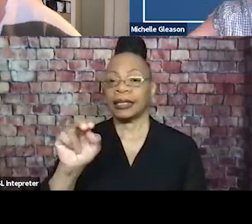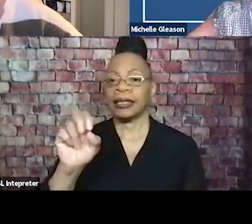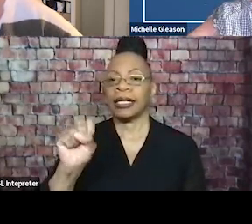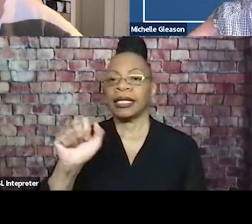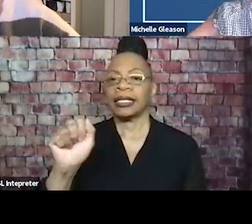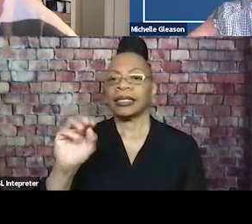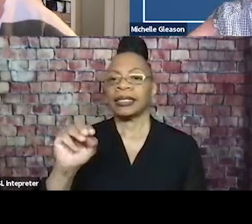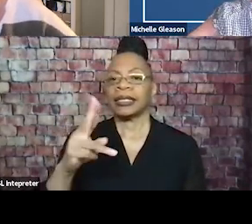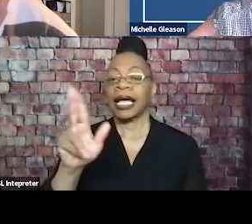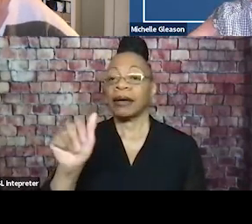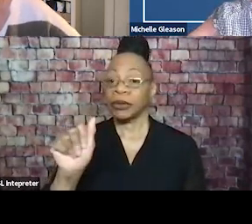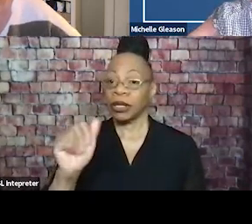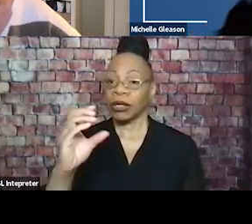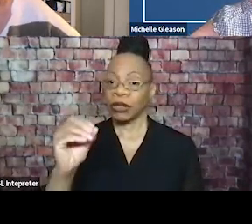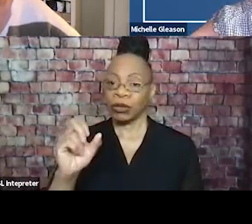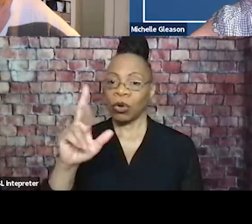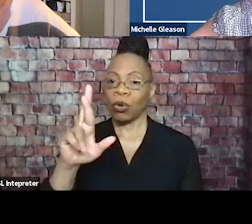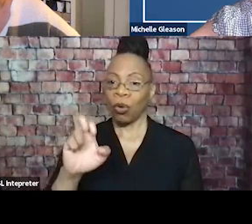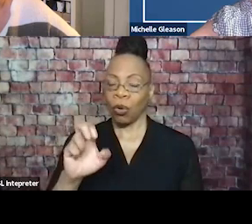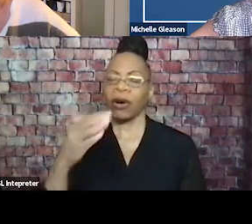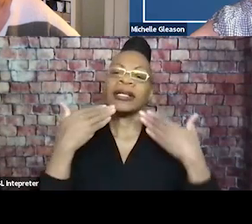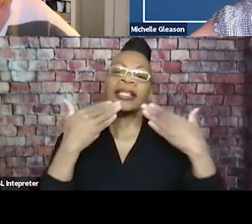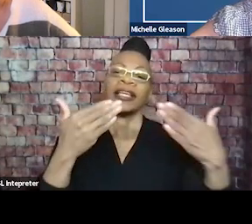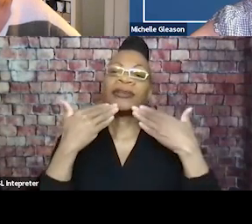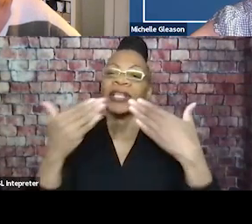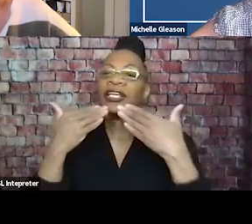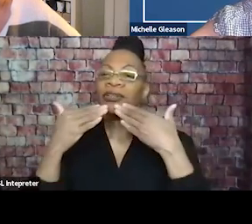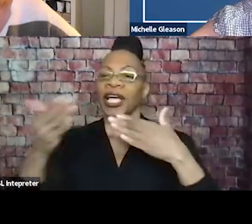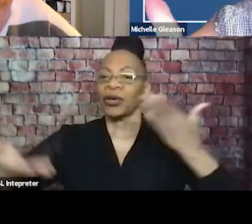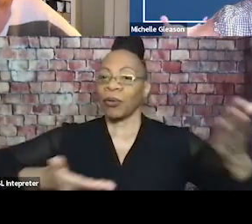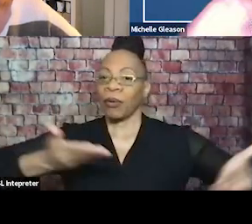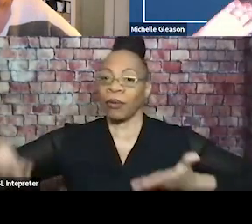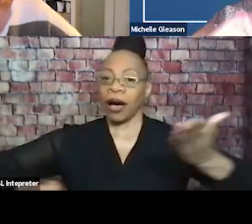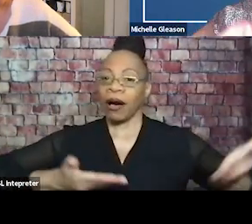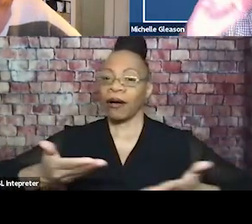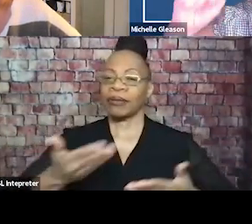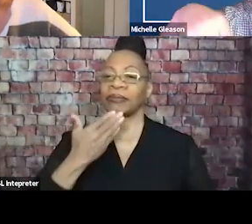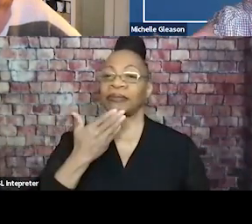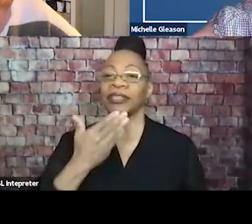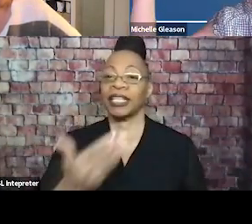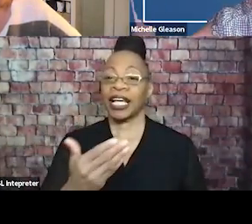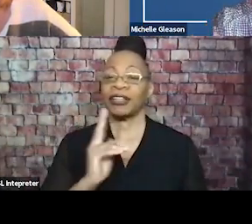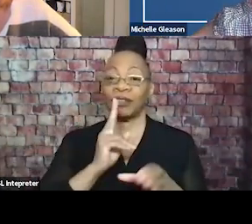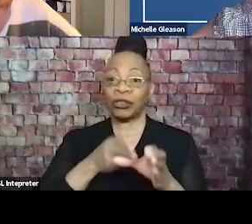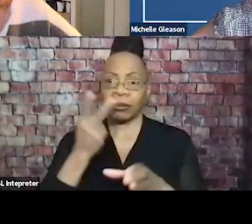Thank you Pam and a very warm welcome to all of you and thank you for joining us today. I was watching the numbers just go up, up, up.